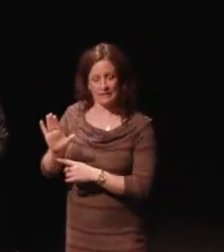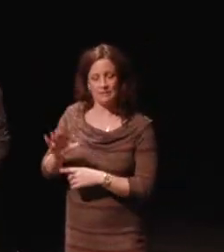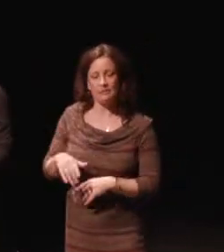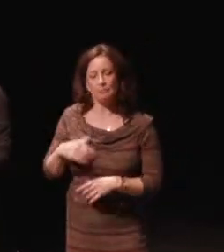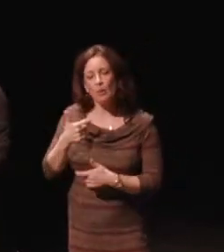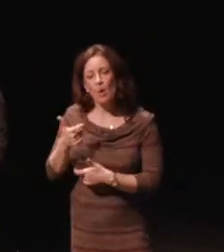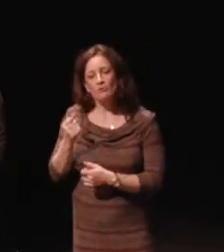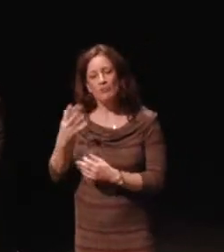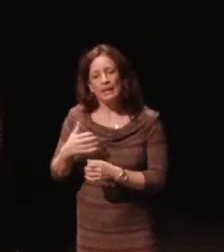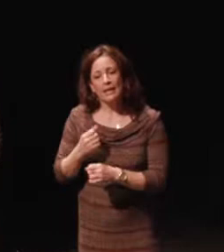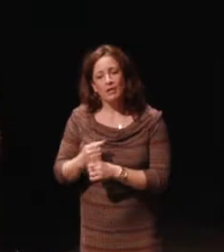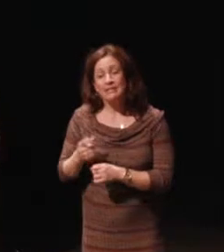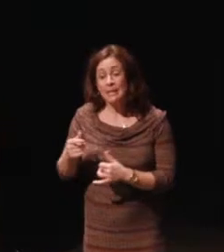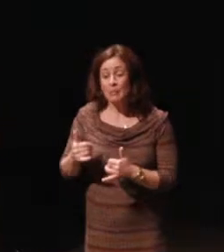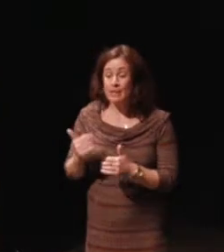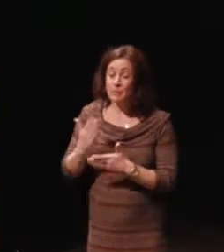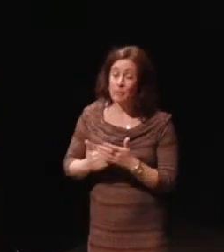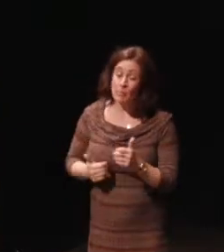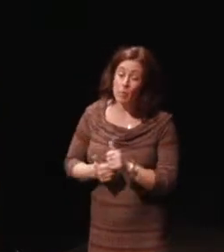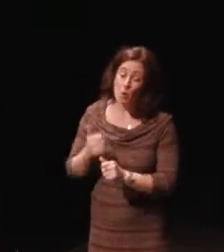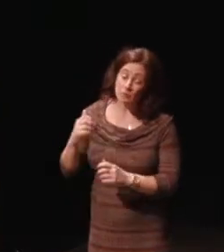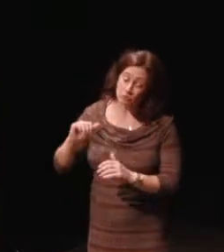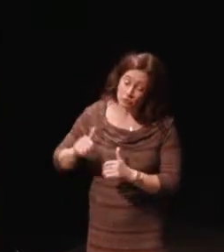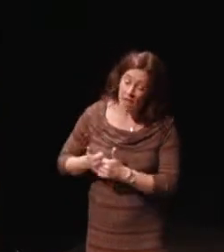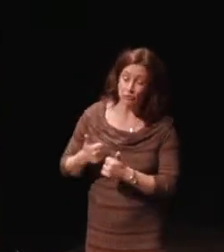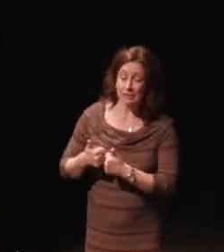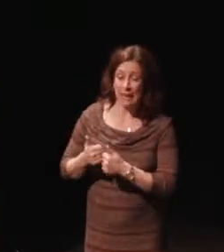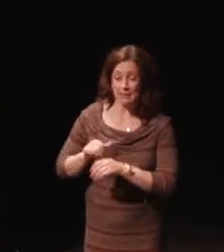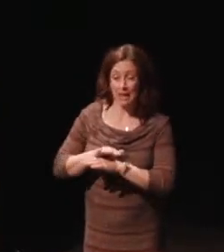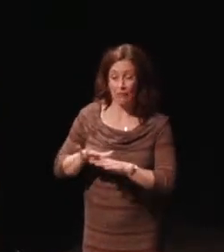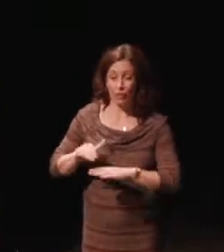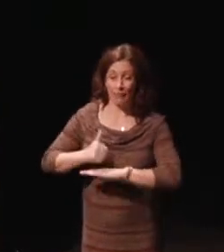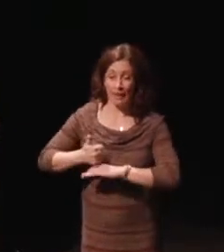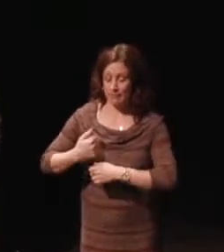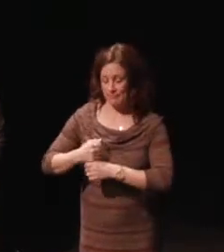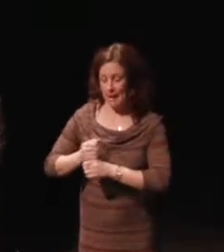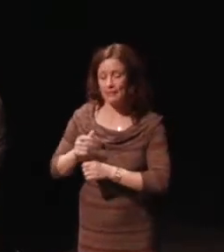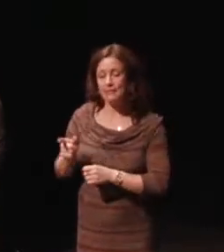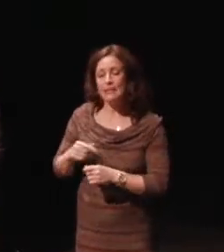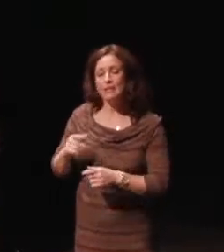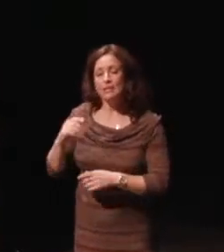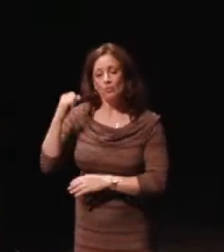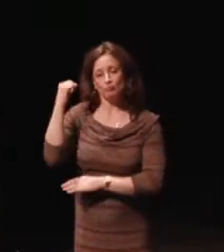He plays some of the most difficult games ever made, and he was the world record holder on a few of them,